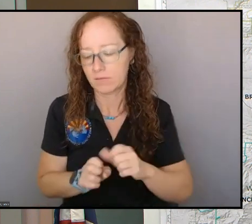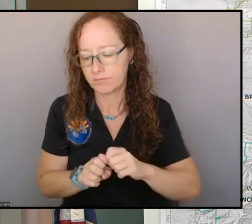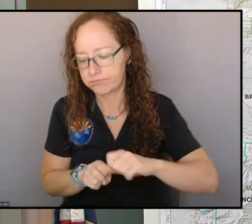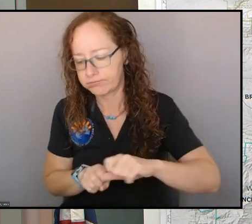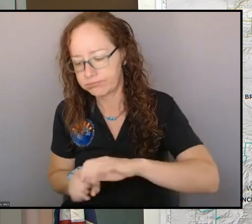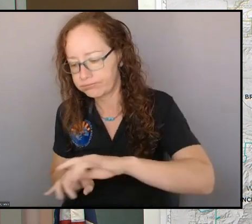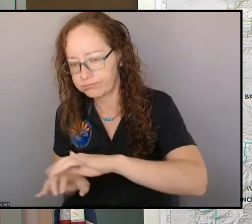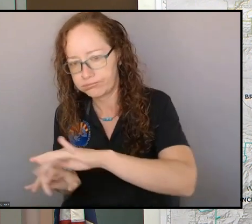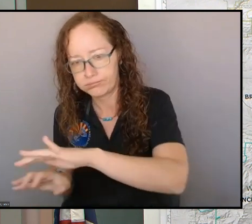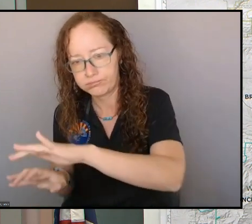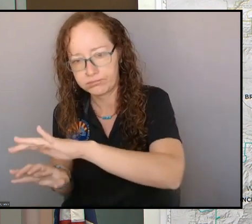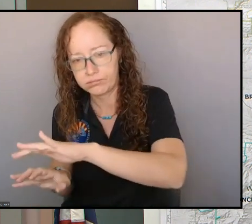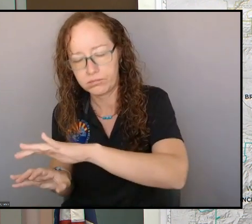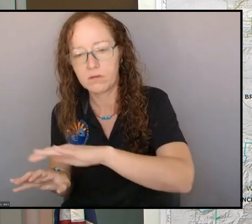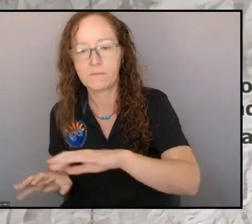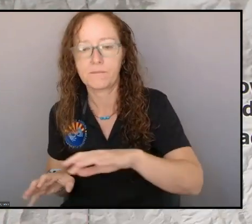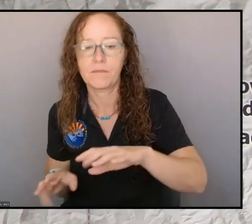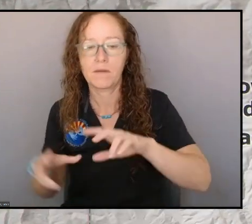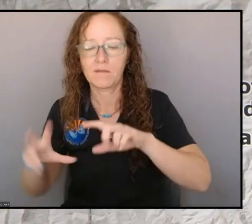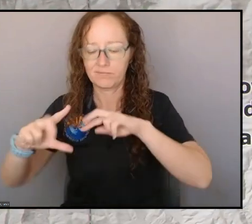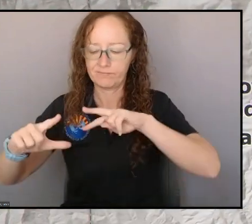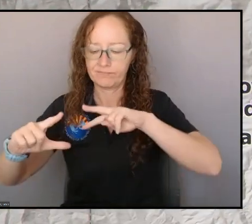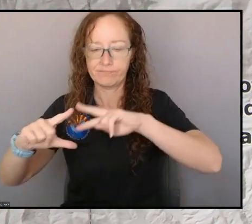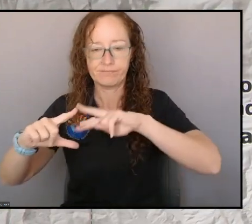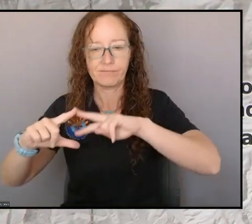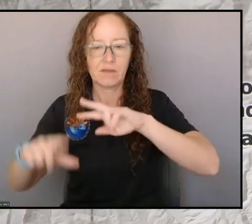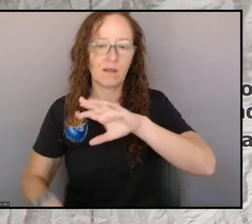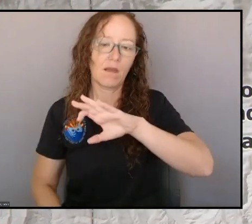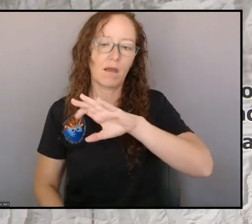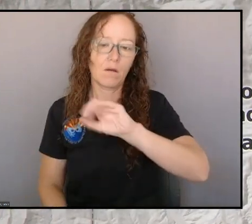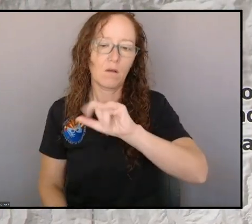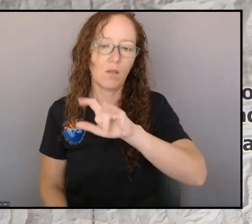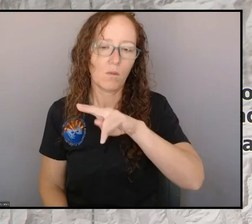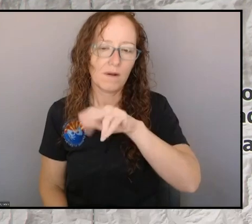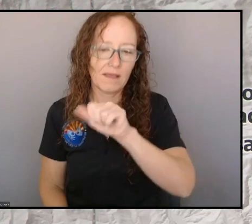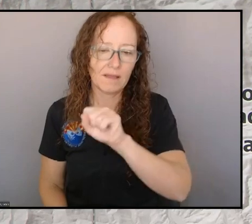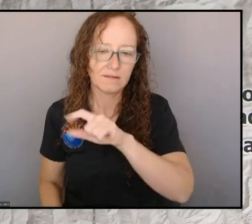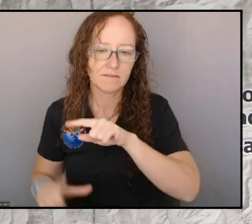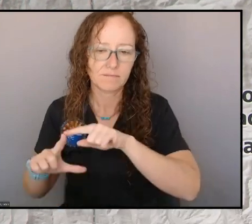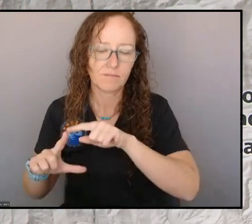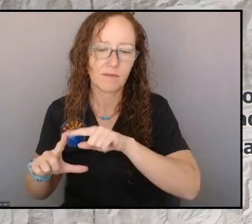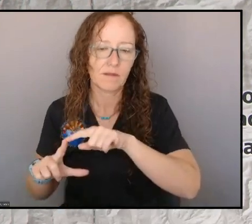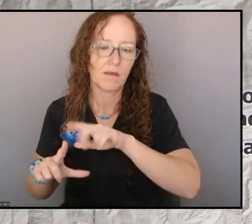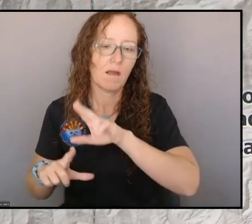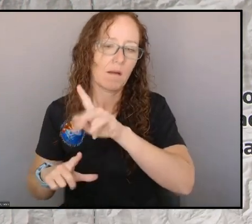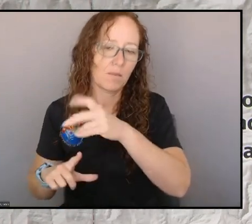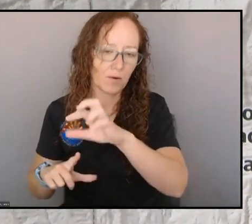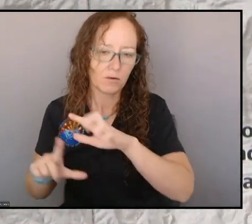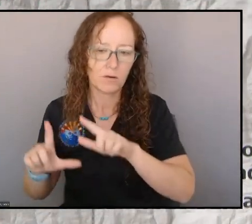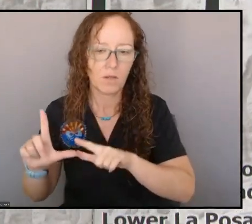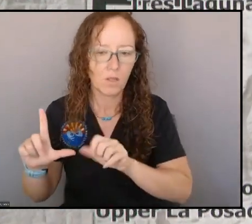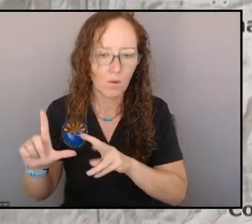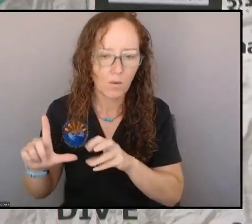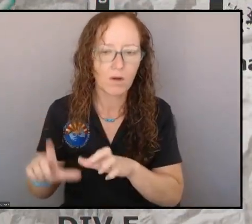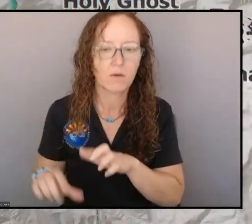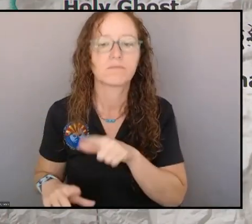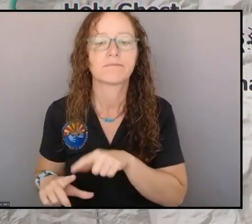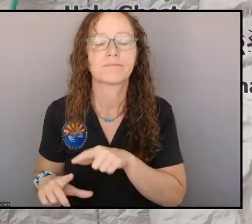Colonias. So it's a similar kind of setup. The good news is they have a a pretty good tight grip on this west end now. So